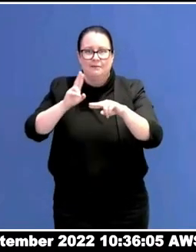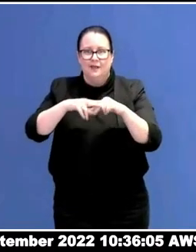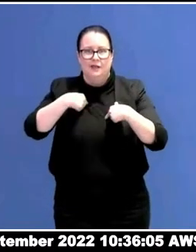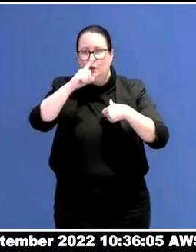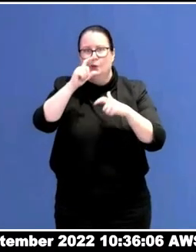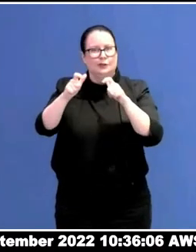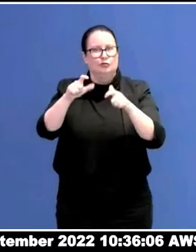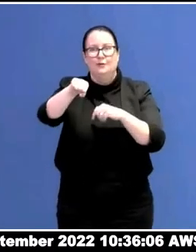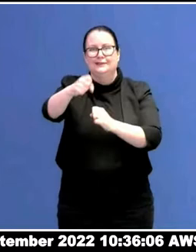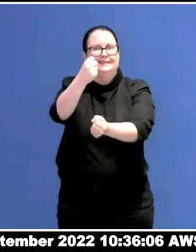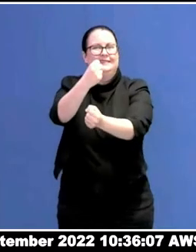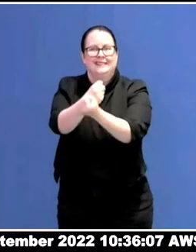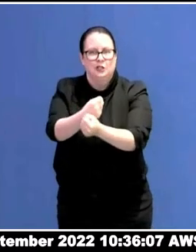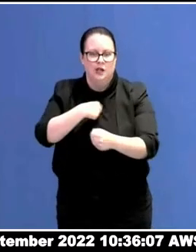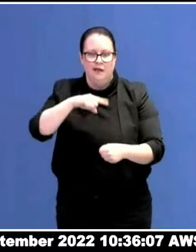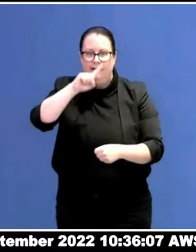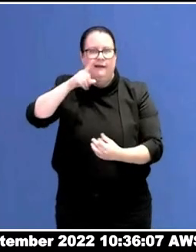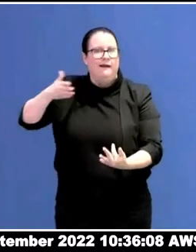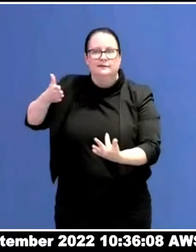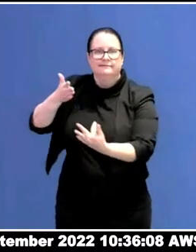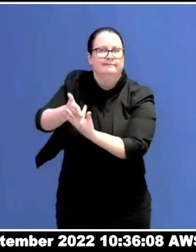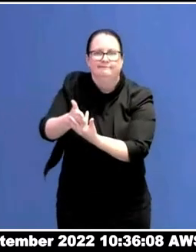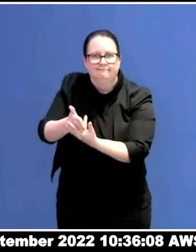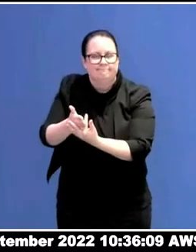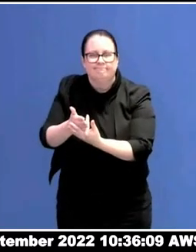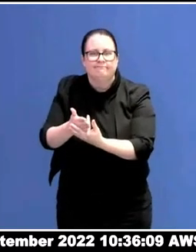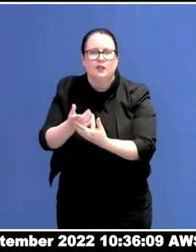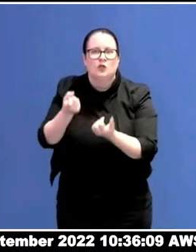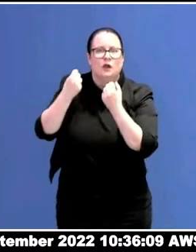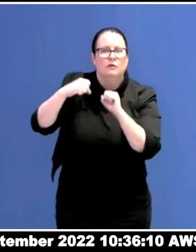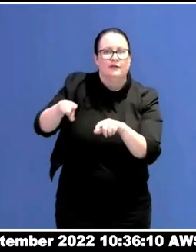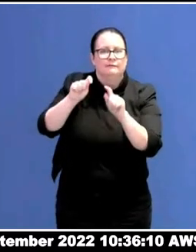there was nothing at all that I could have done to prevent what had happened or to